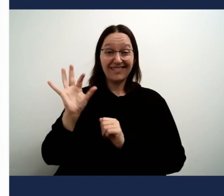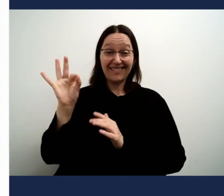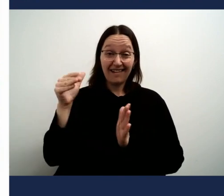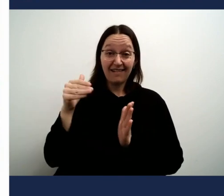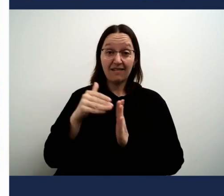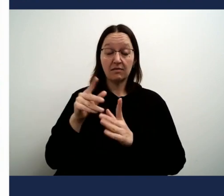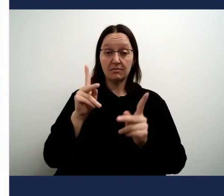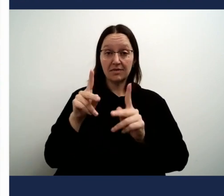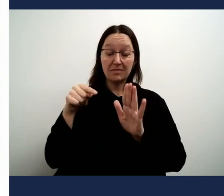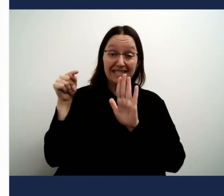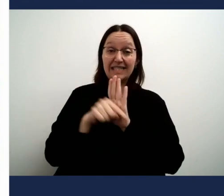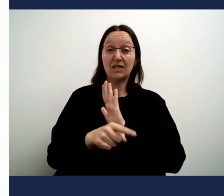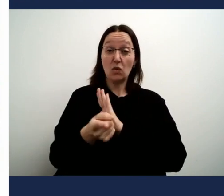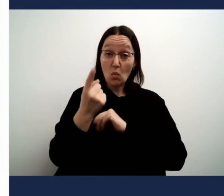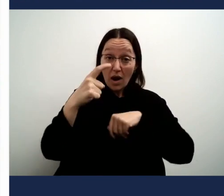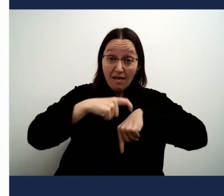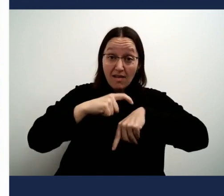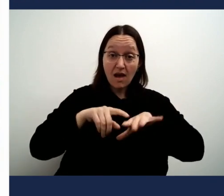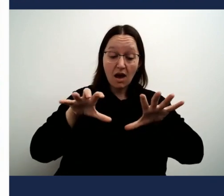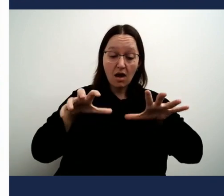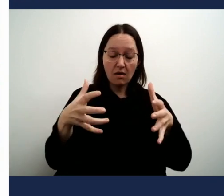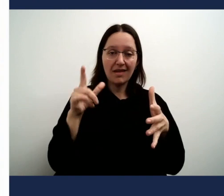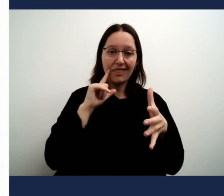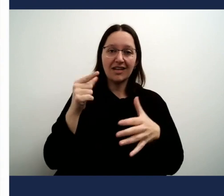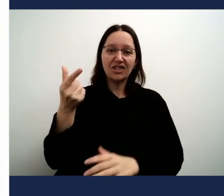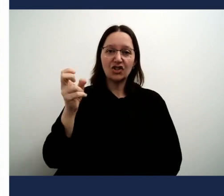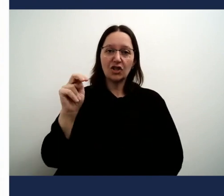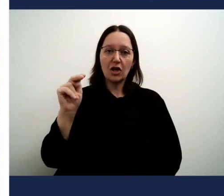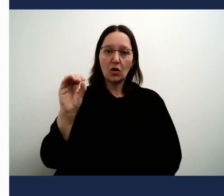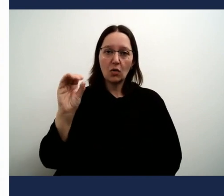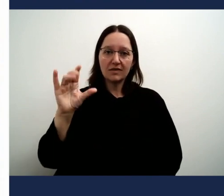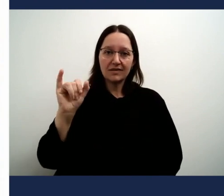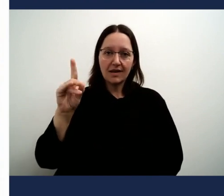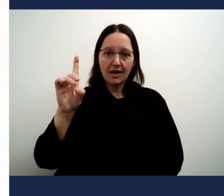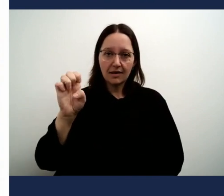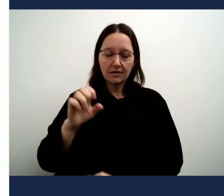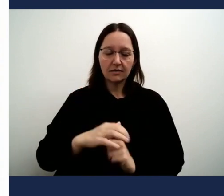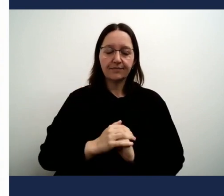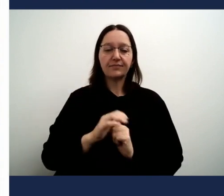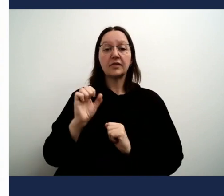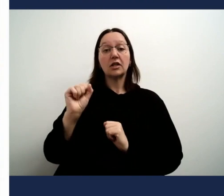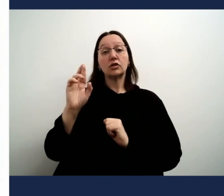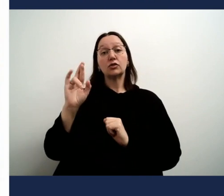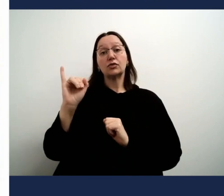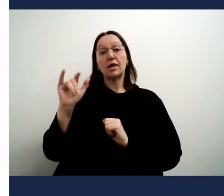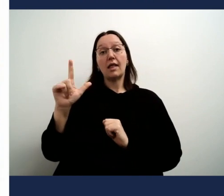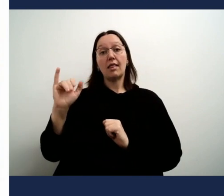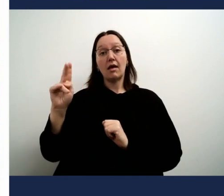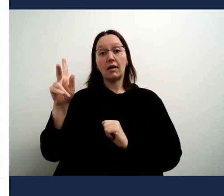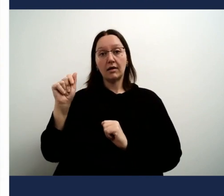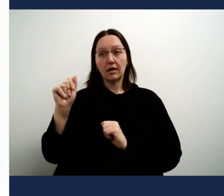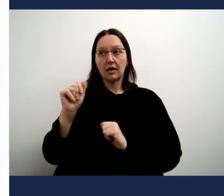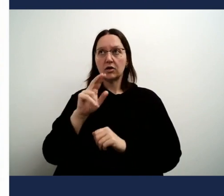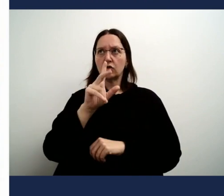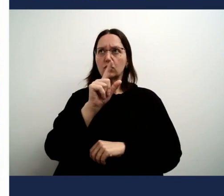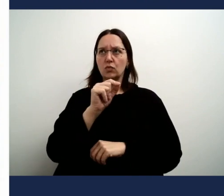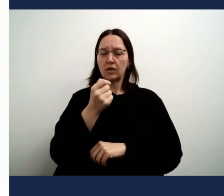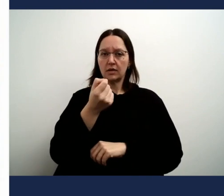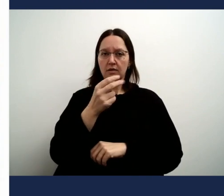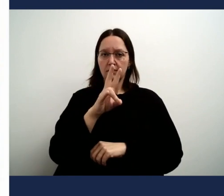white majority countries. And this theory blames so-called liberal elites for the invasion